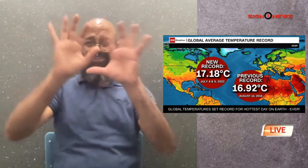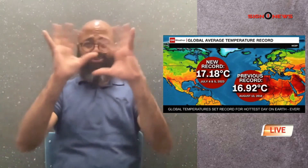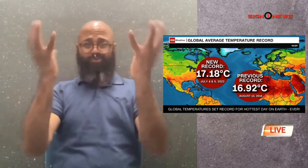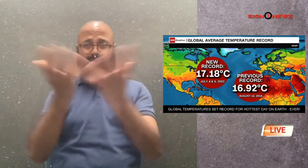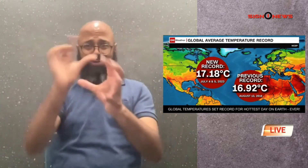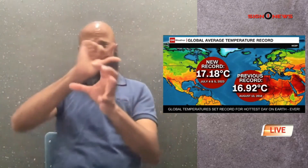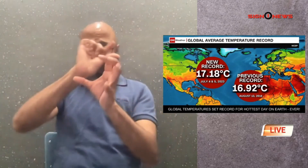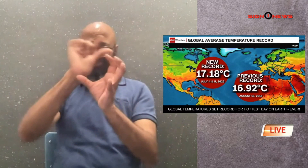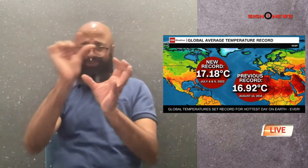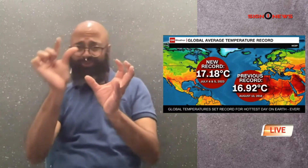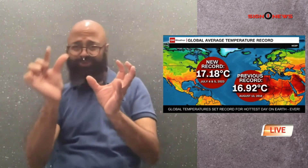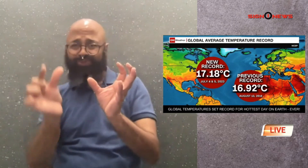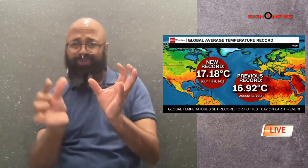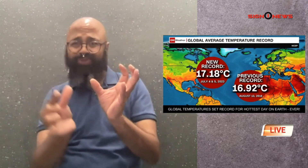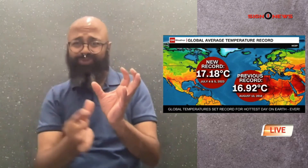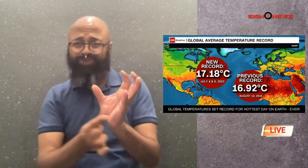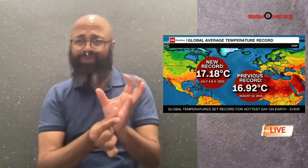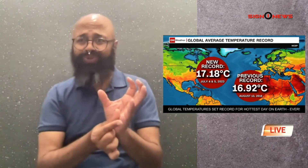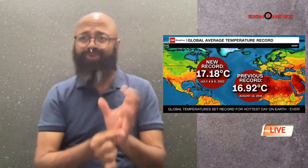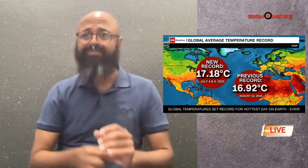was 62.6 degrees.